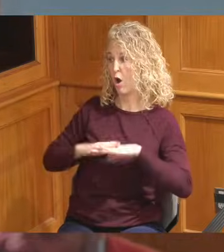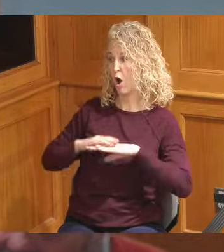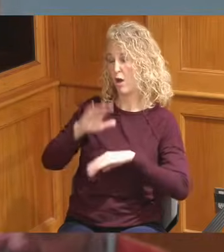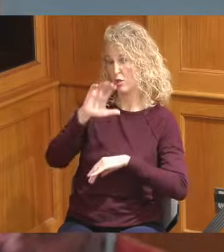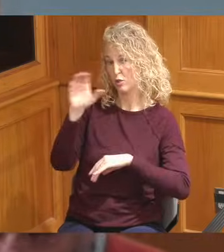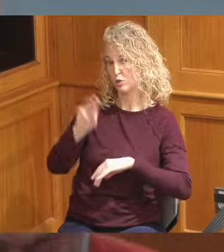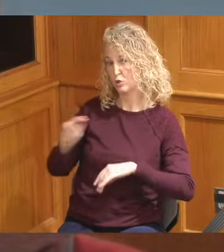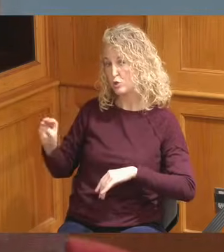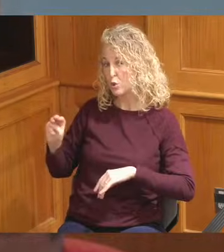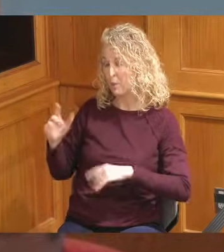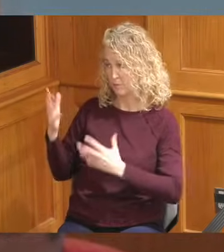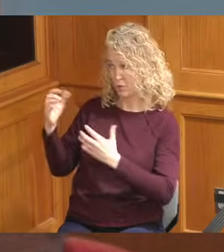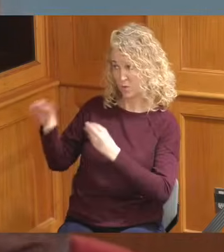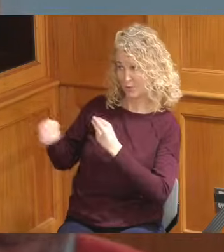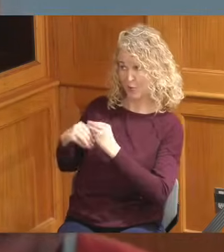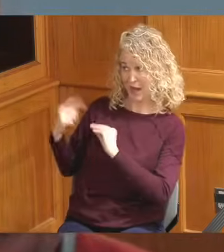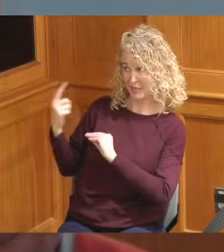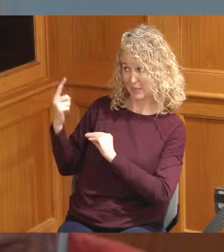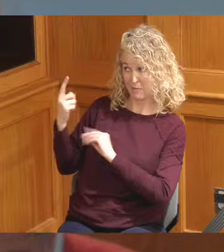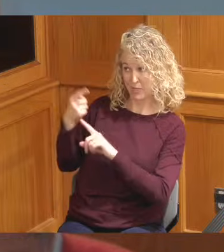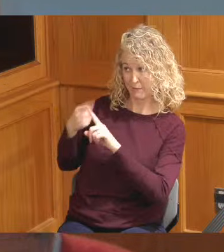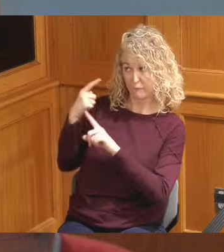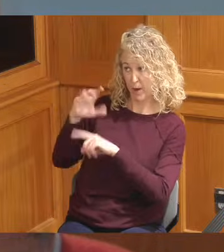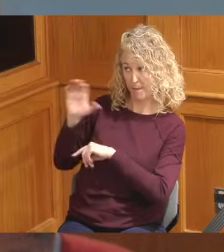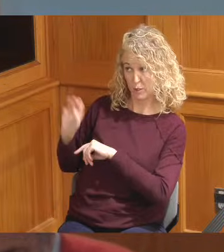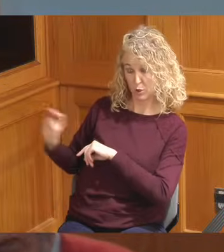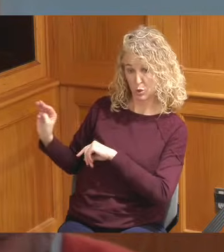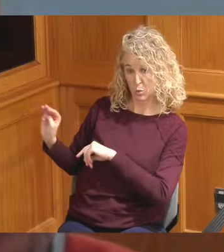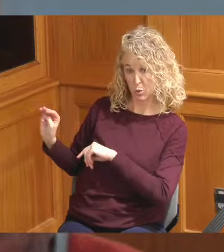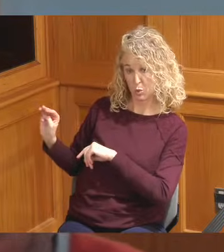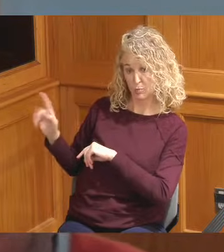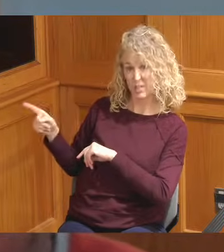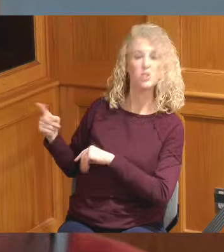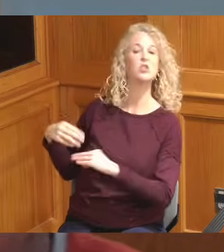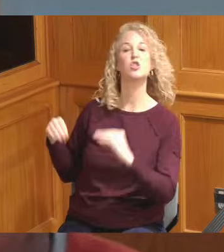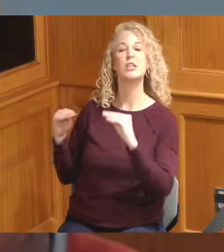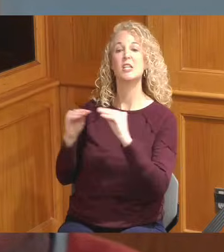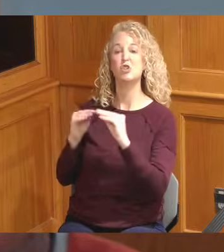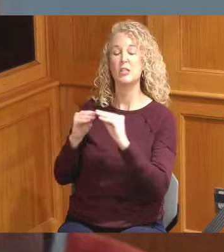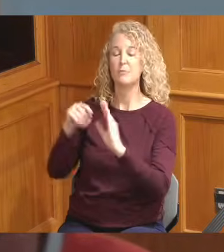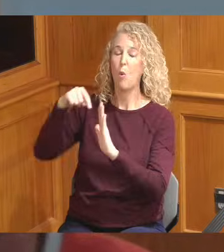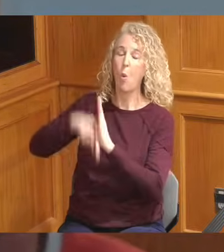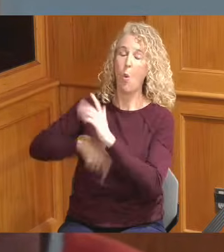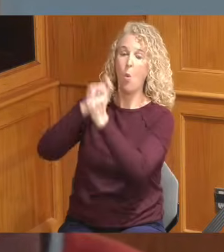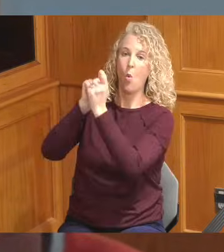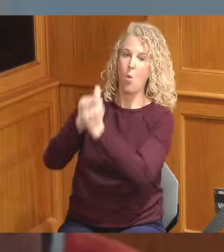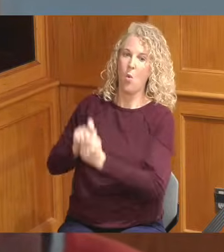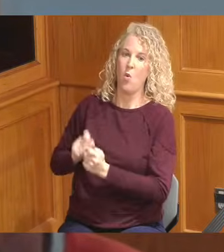know if Laura wanted to add anything additional as well. she's in the weeds in terms of negotiating